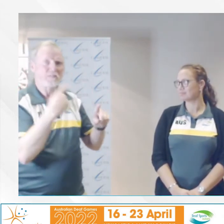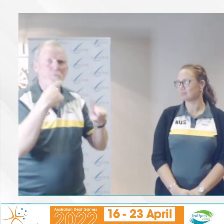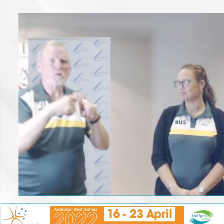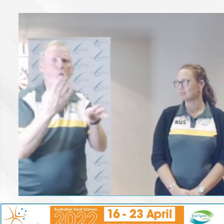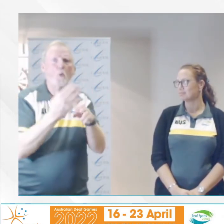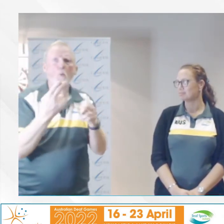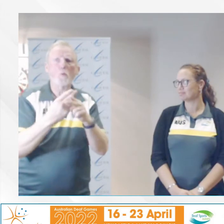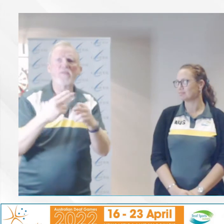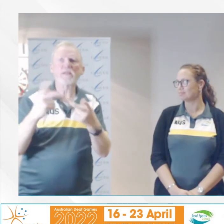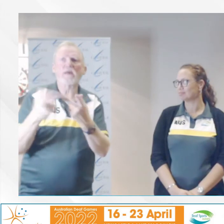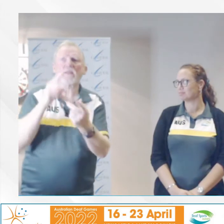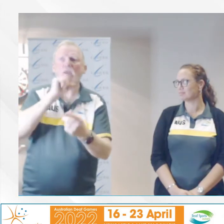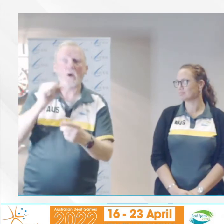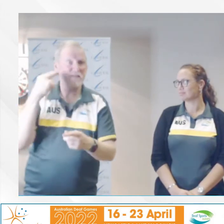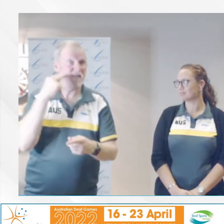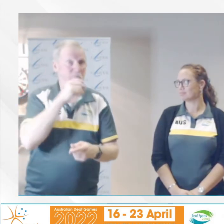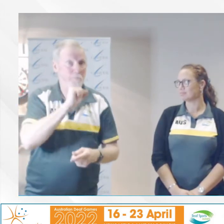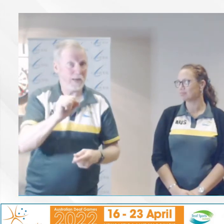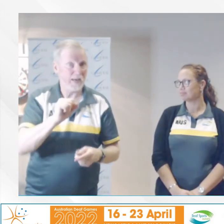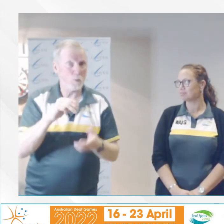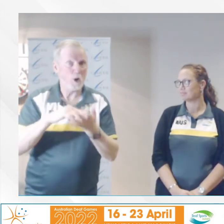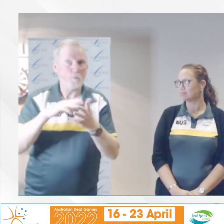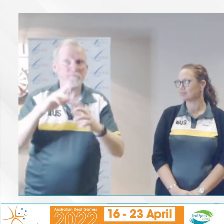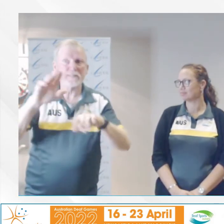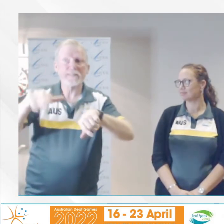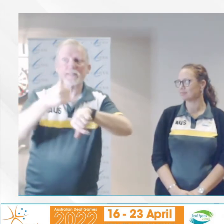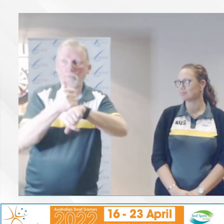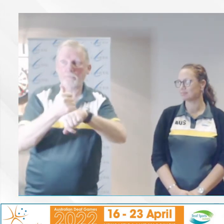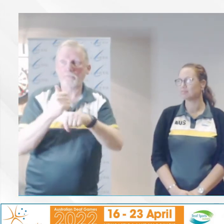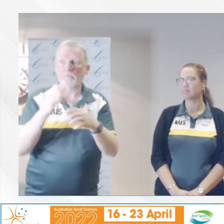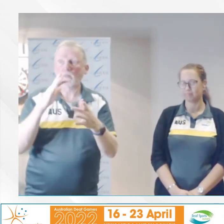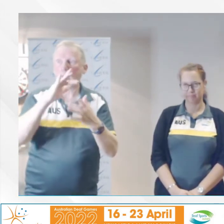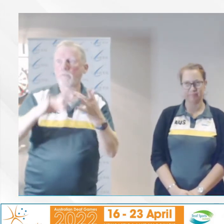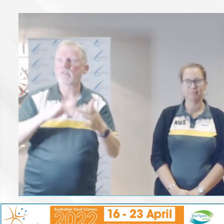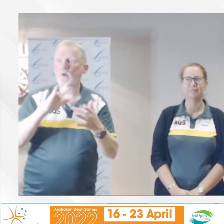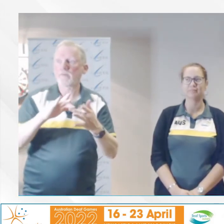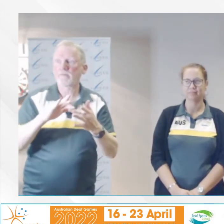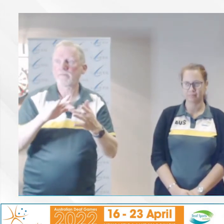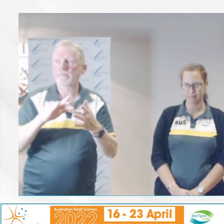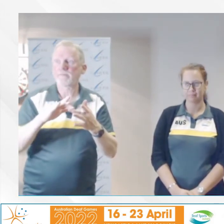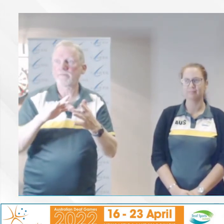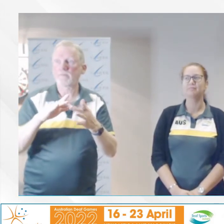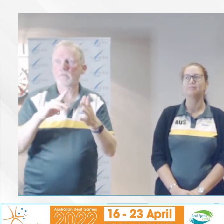so she's been doing a lot of work and working really hard so she's been working uh with another